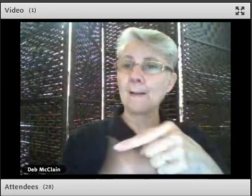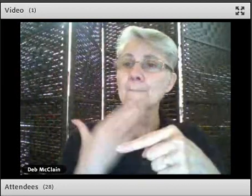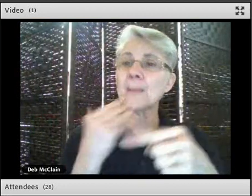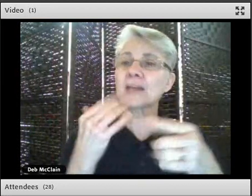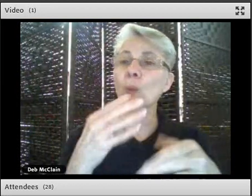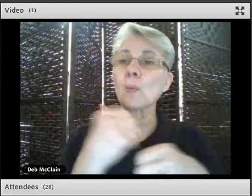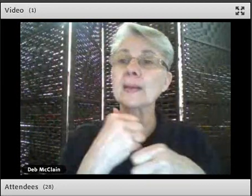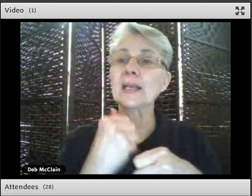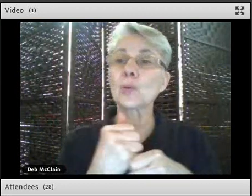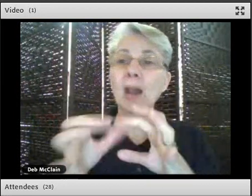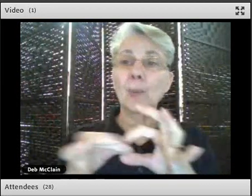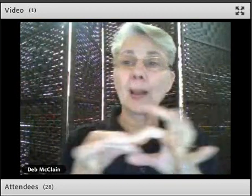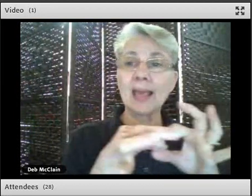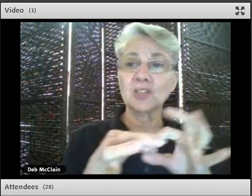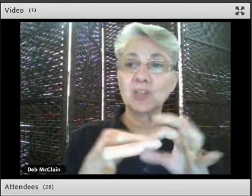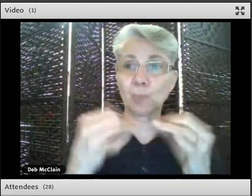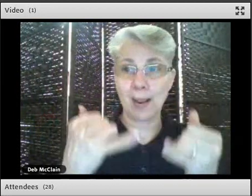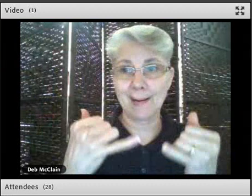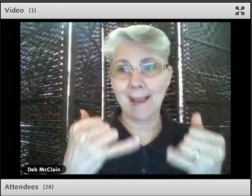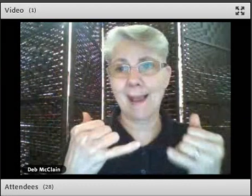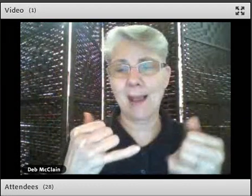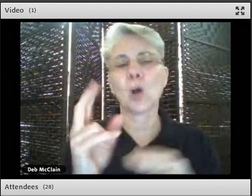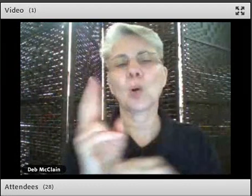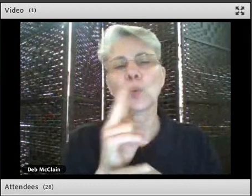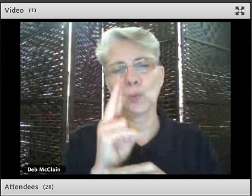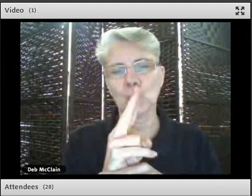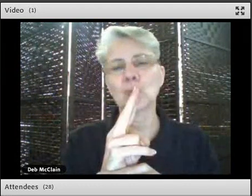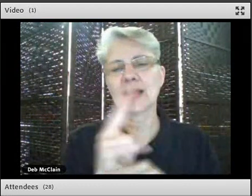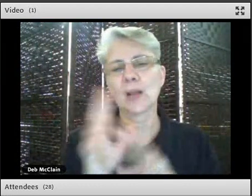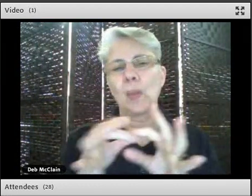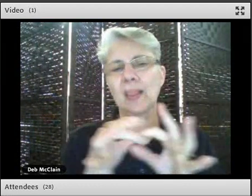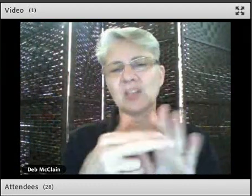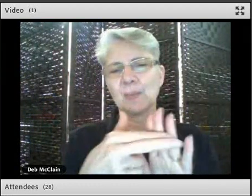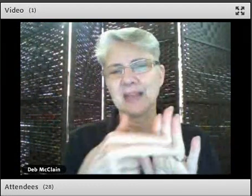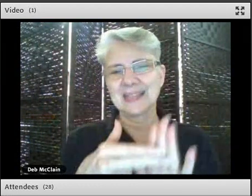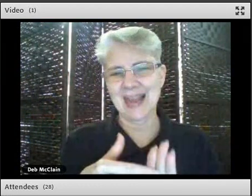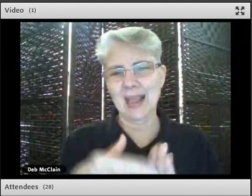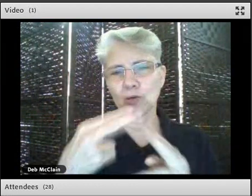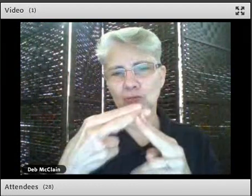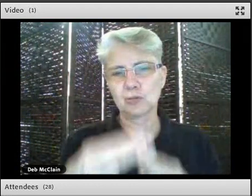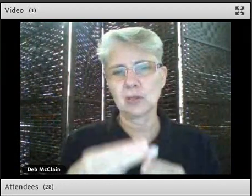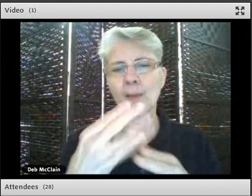and the spoken-word expressions of a particular work.